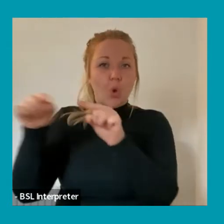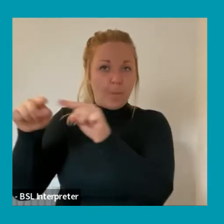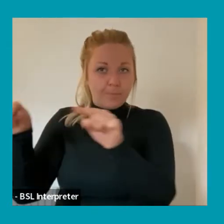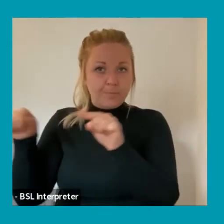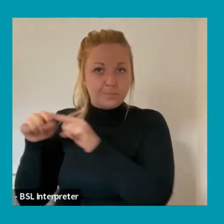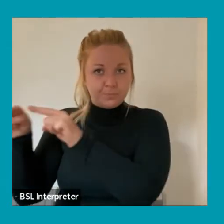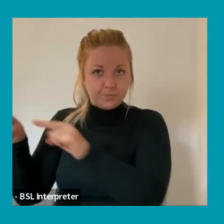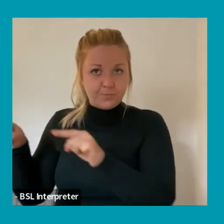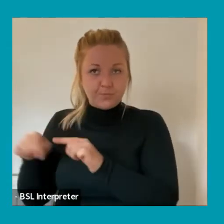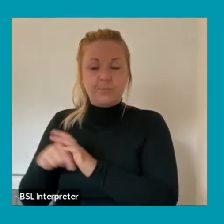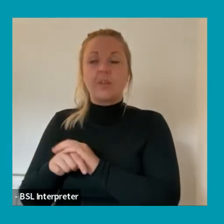We looked at the menu.